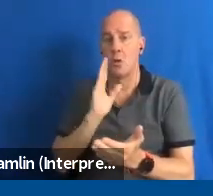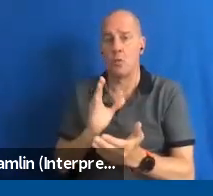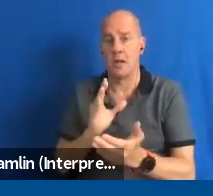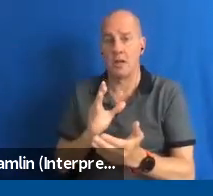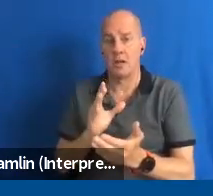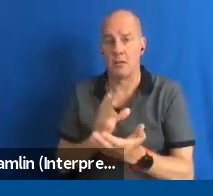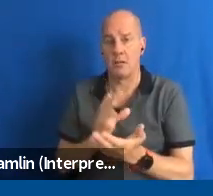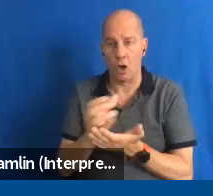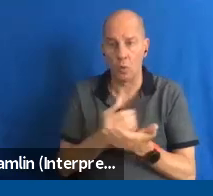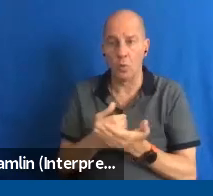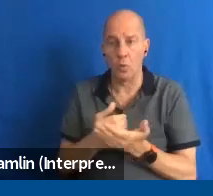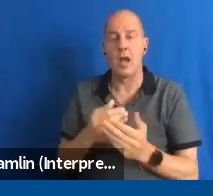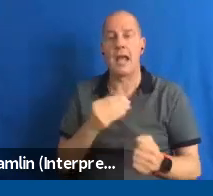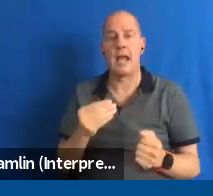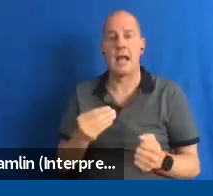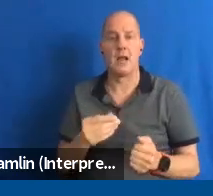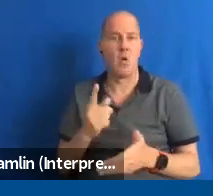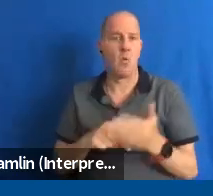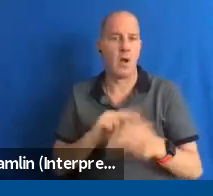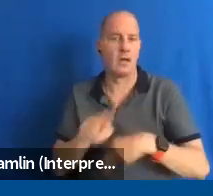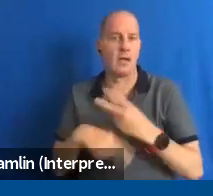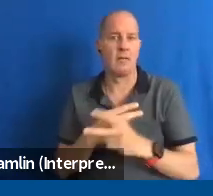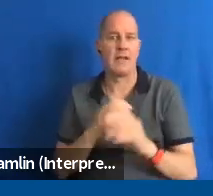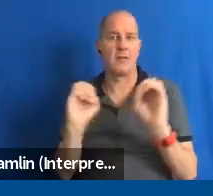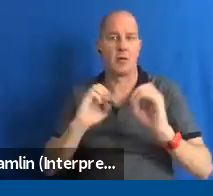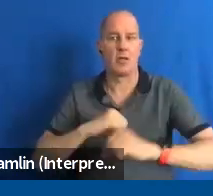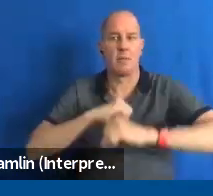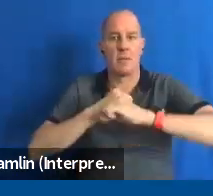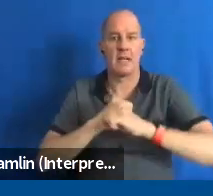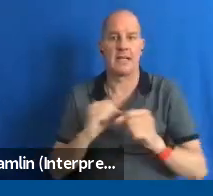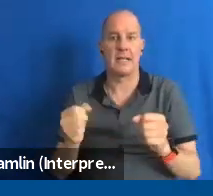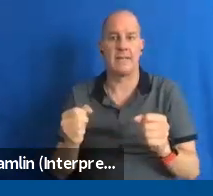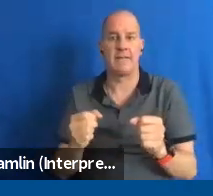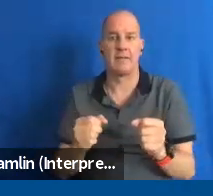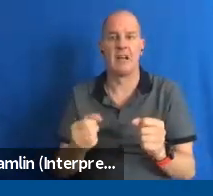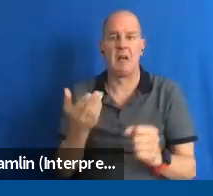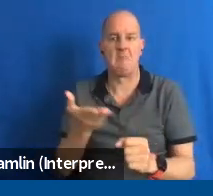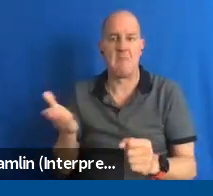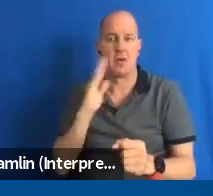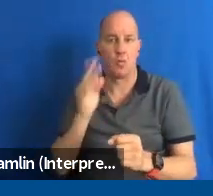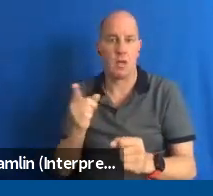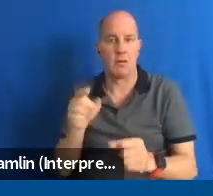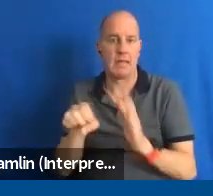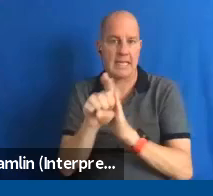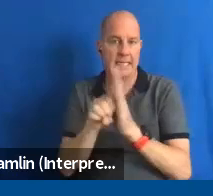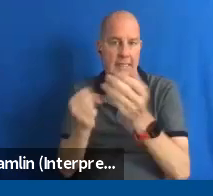and what kind of emergency protective measures are they supporting so that way the states can